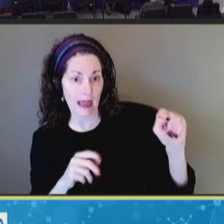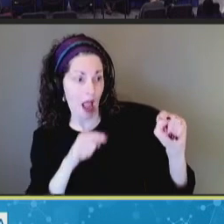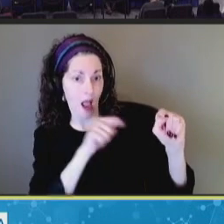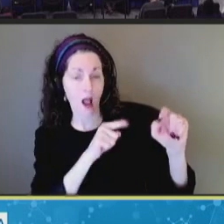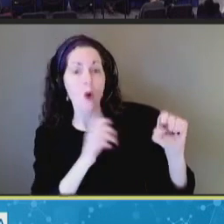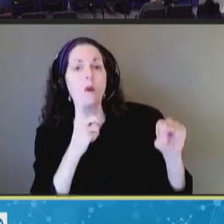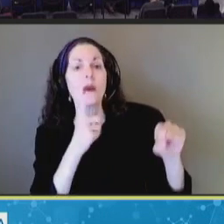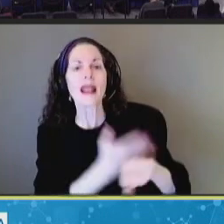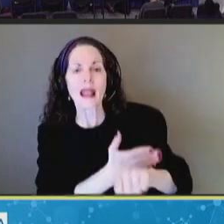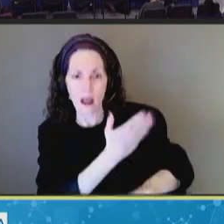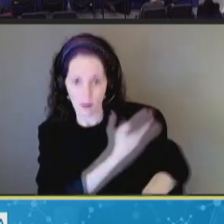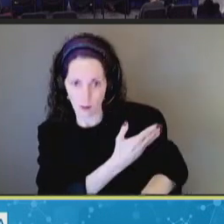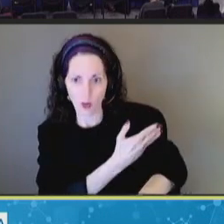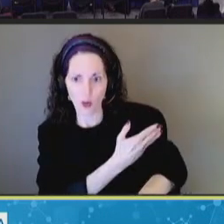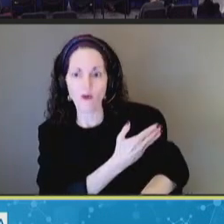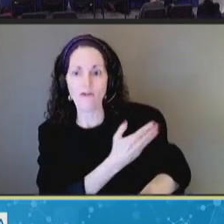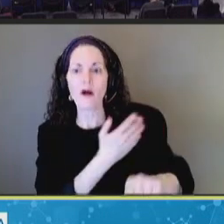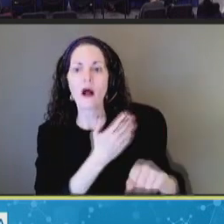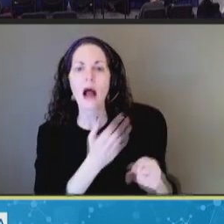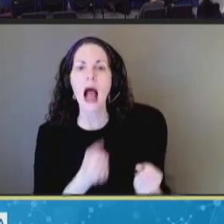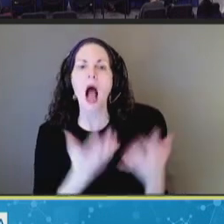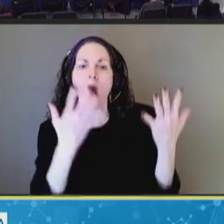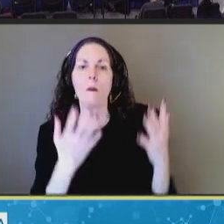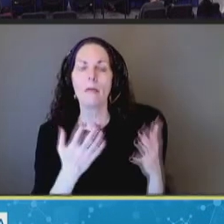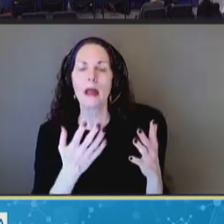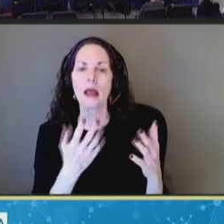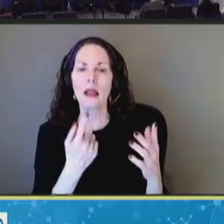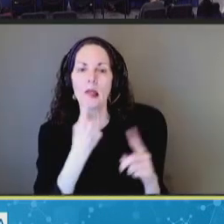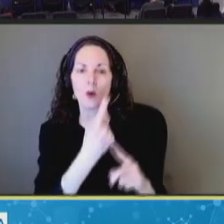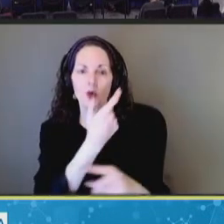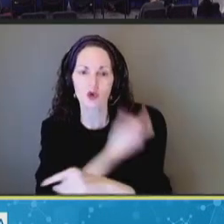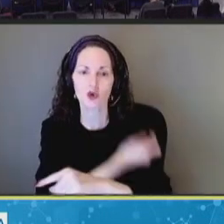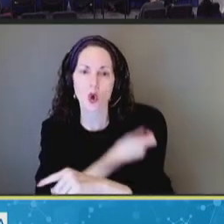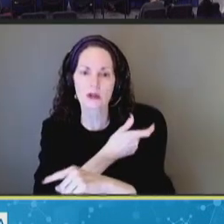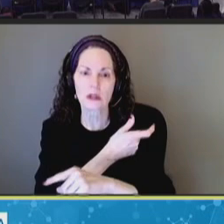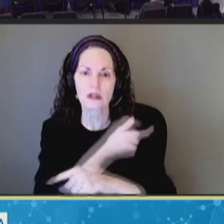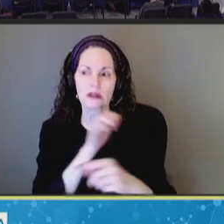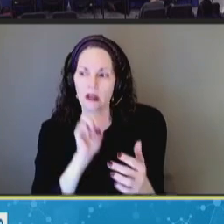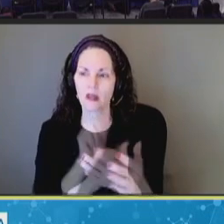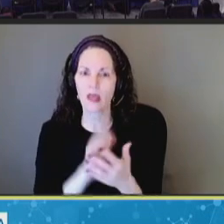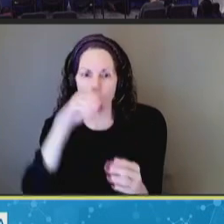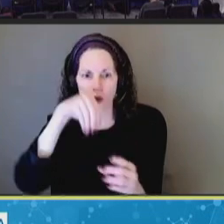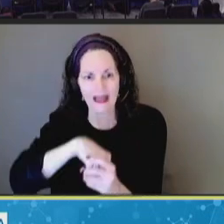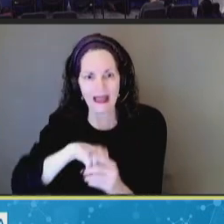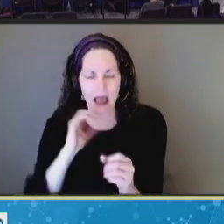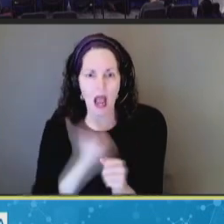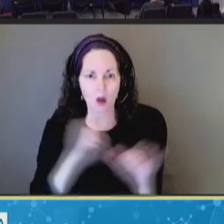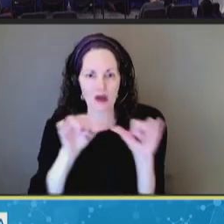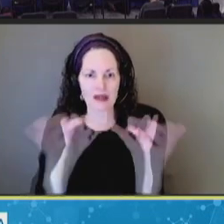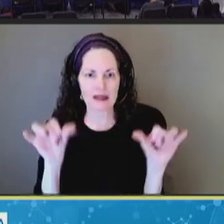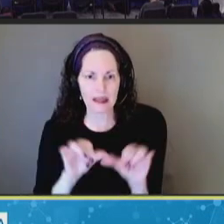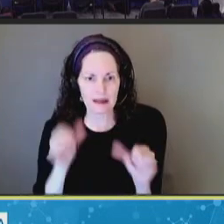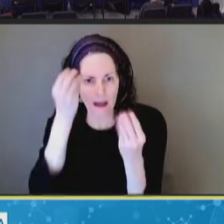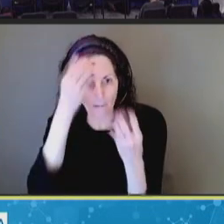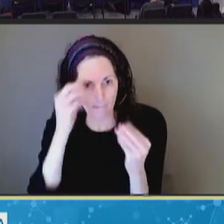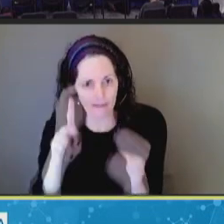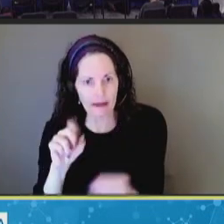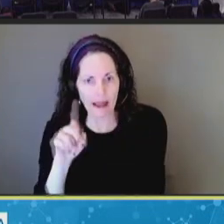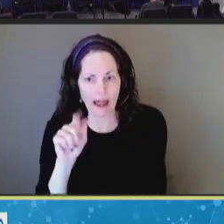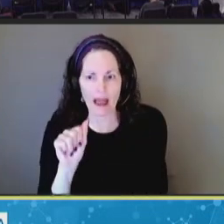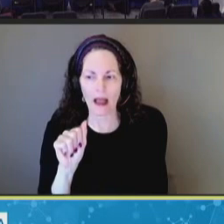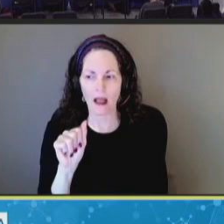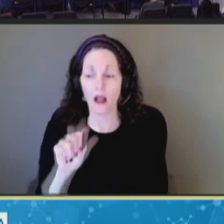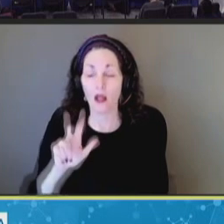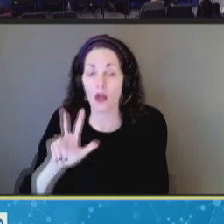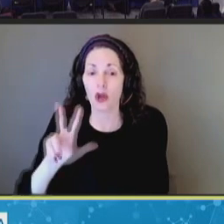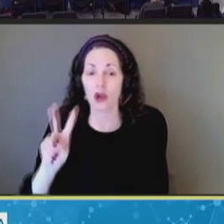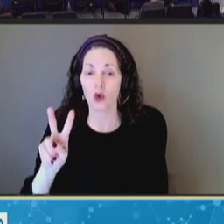doses that were observed in our database from 32 or 33 percent to about 48 percent. And then